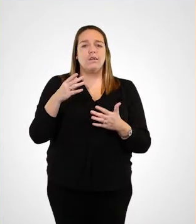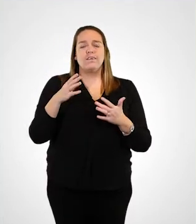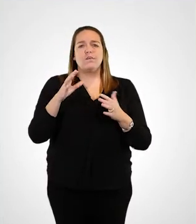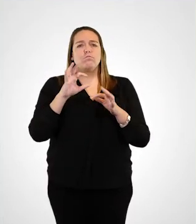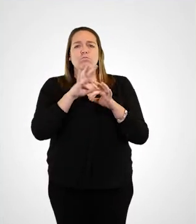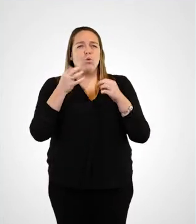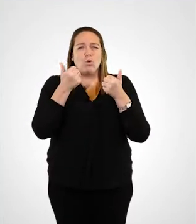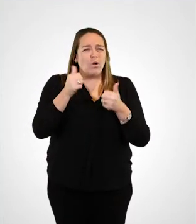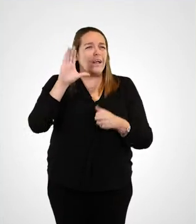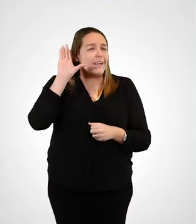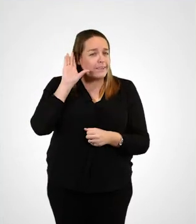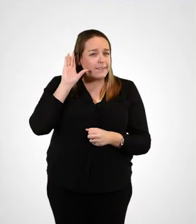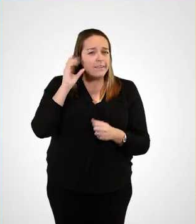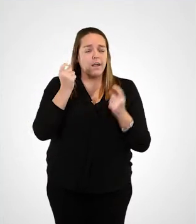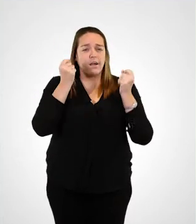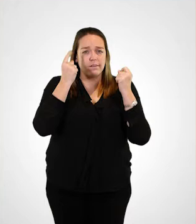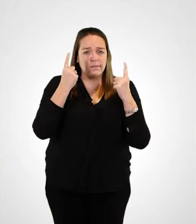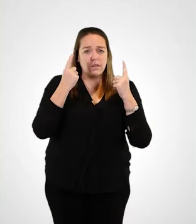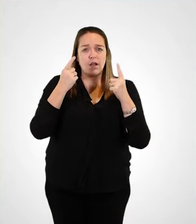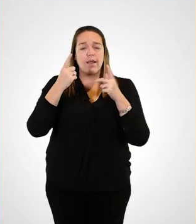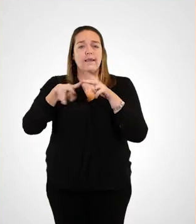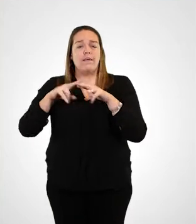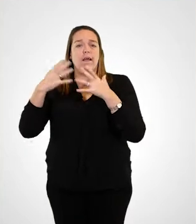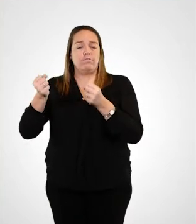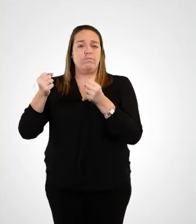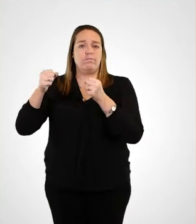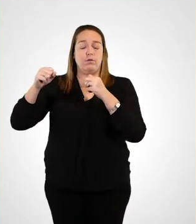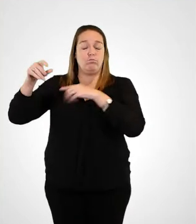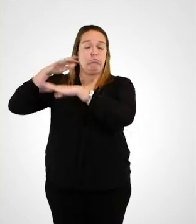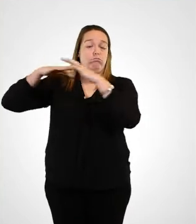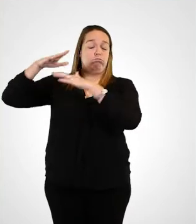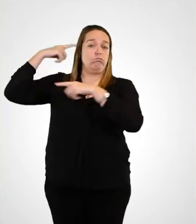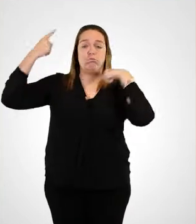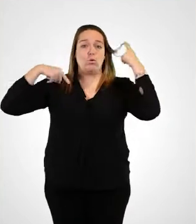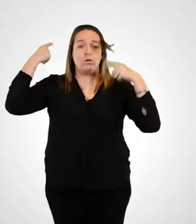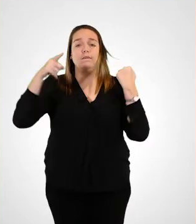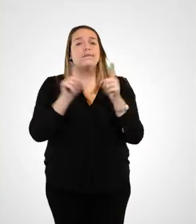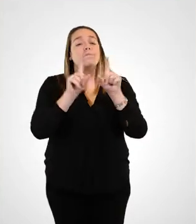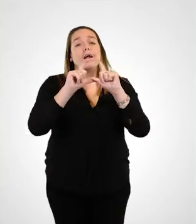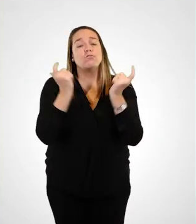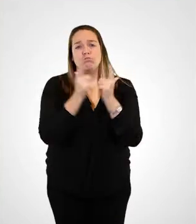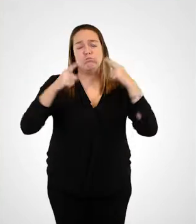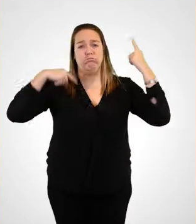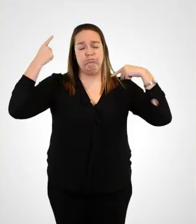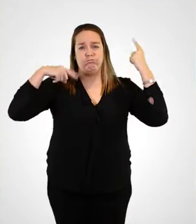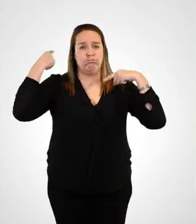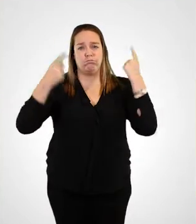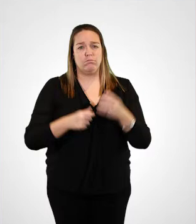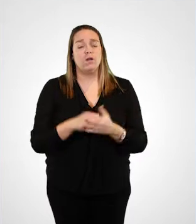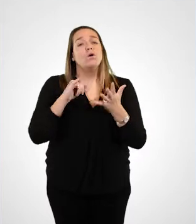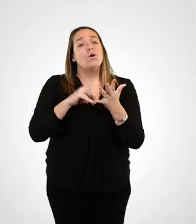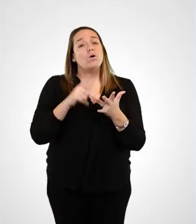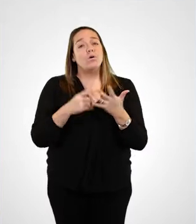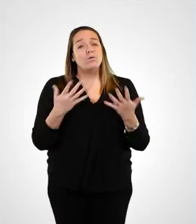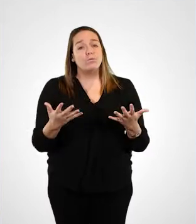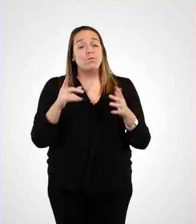do poorer in listening and understanding when situations get noisy, like in a classroom.